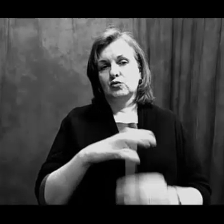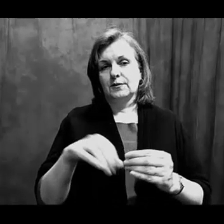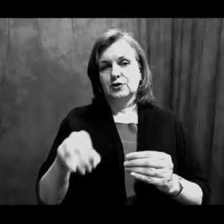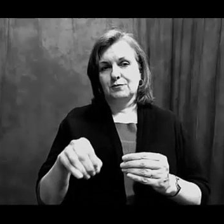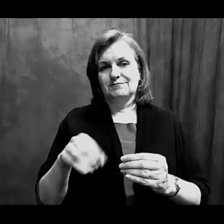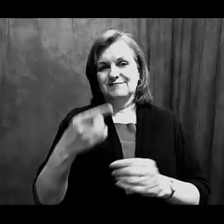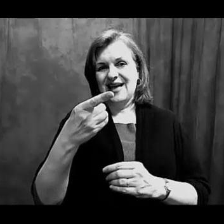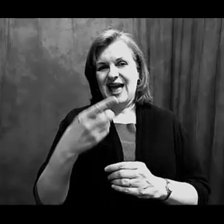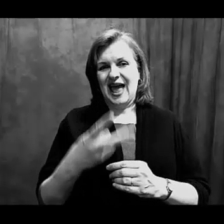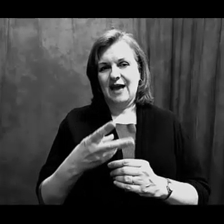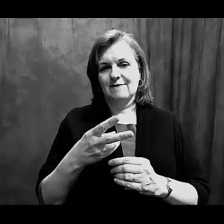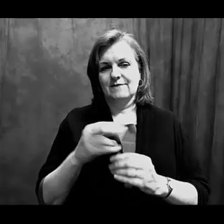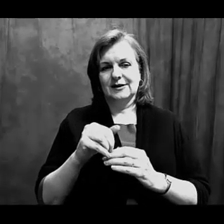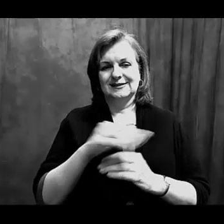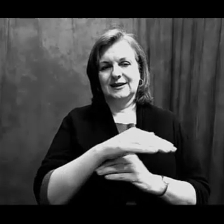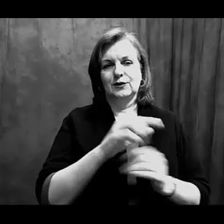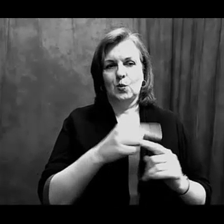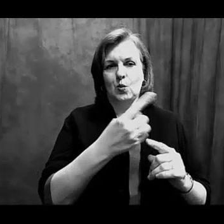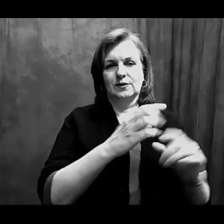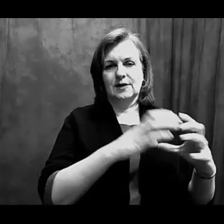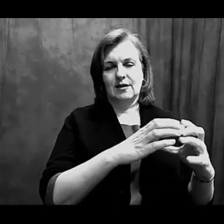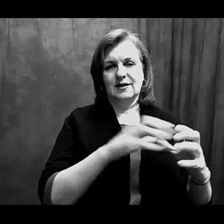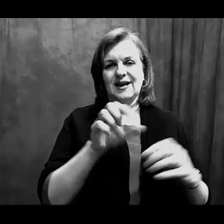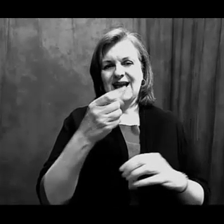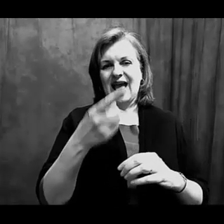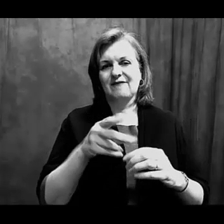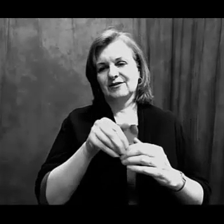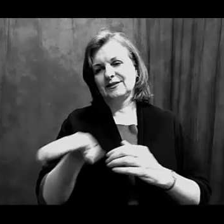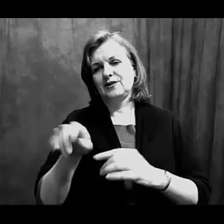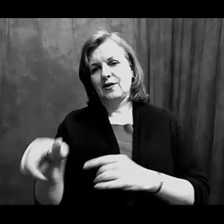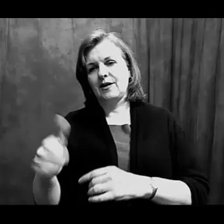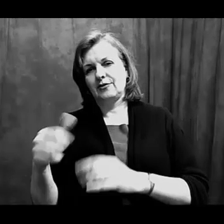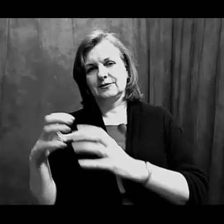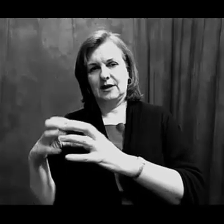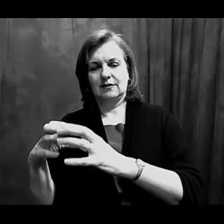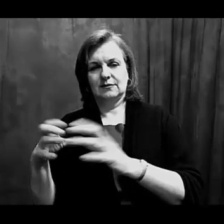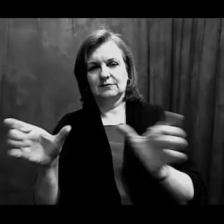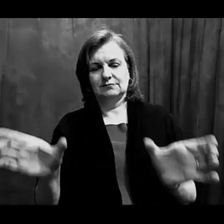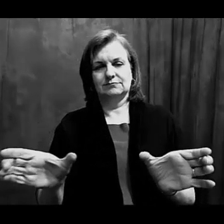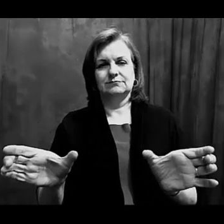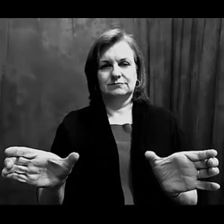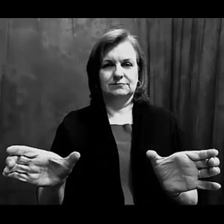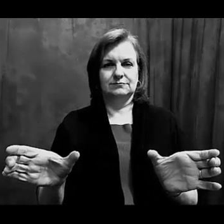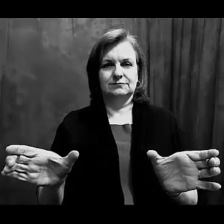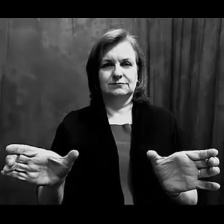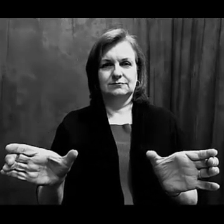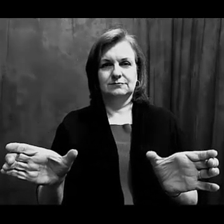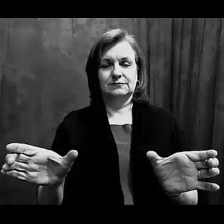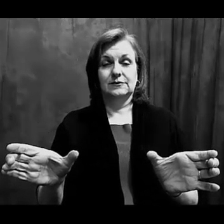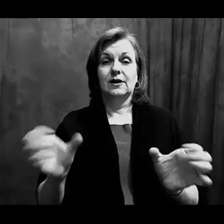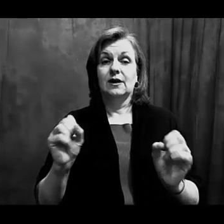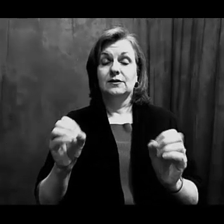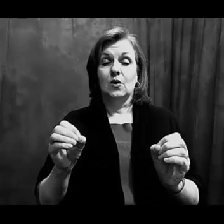we are going to send half of them to one side and half to the other side into two new cells